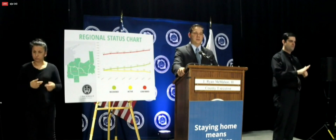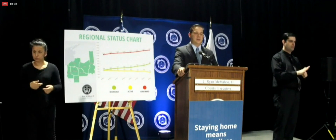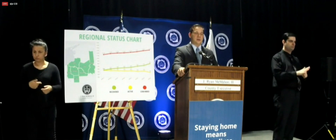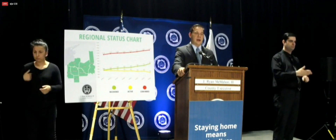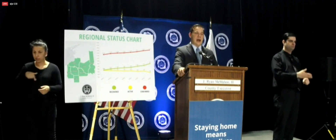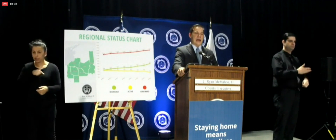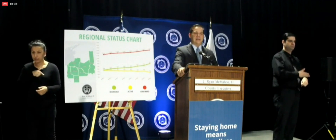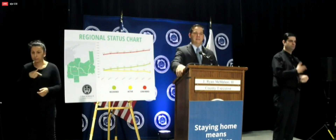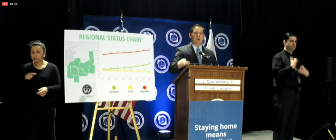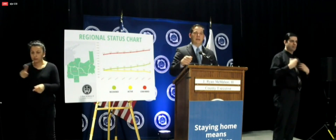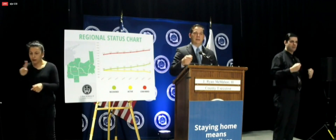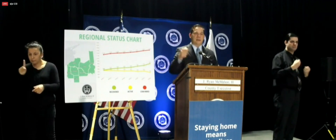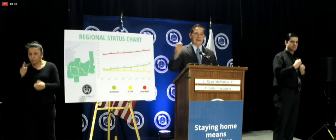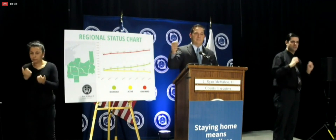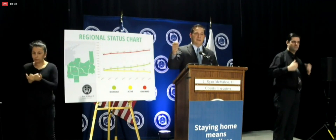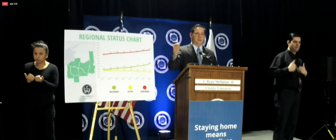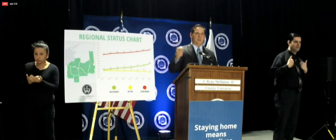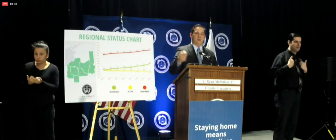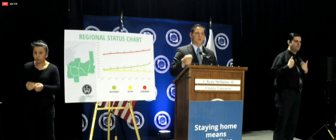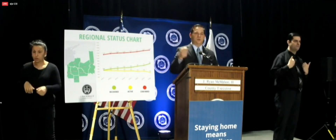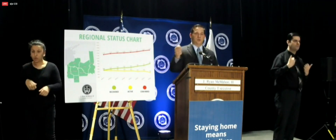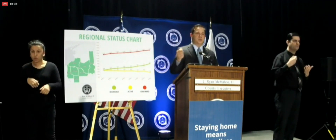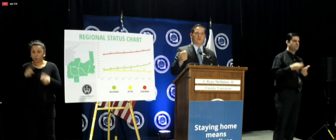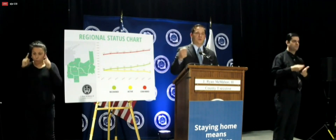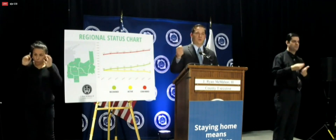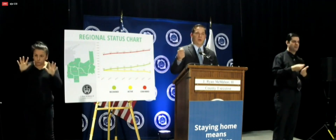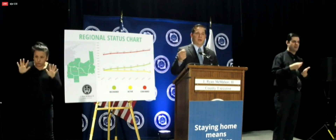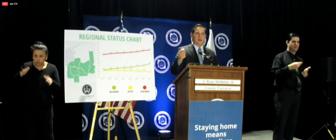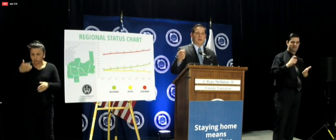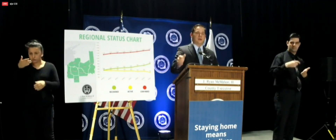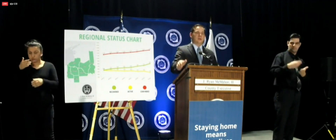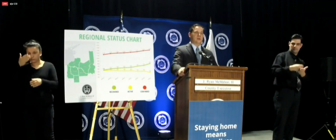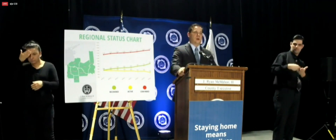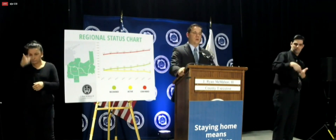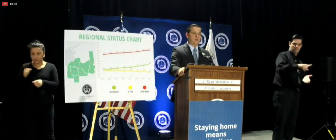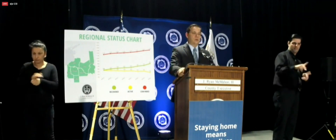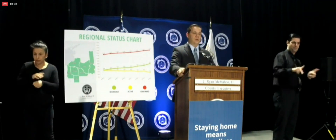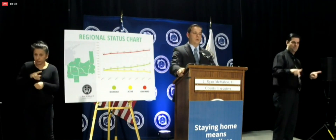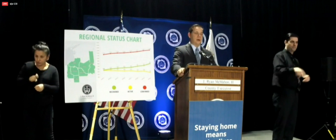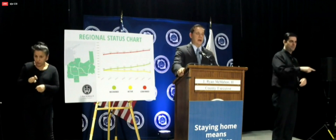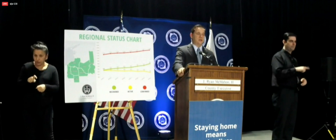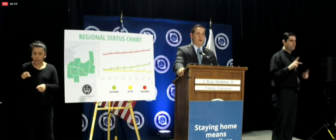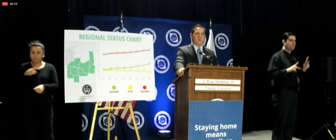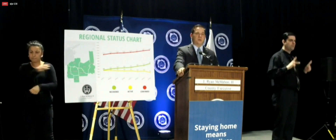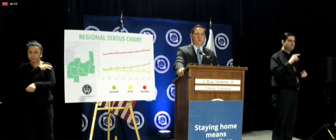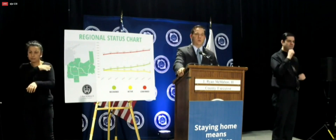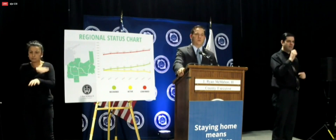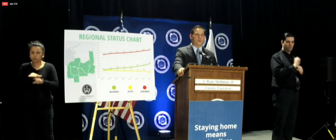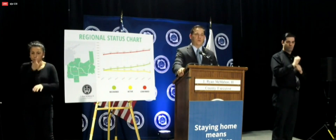A VIRUS AND GET TREMENDOUS GAINS, SAVE LIVES, I NEED MONEY TO PAY PEOPLE.